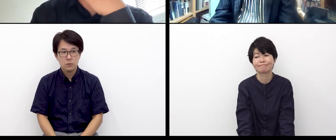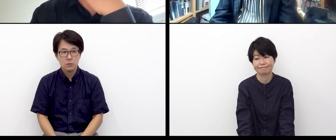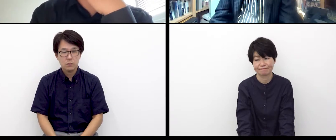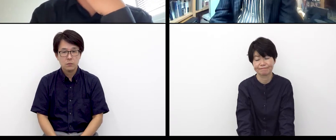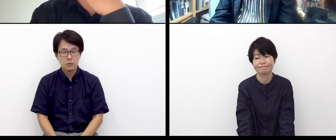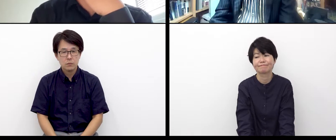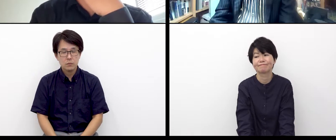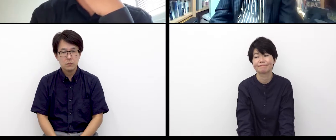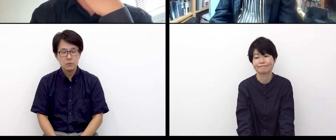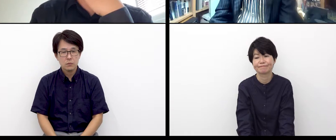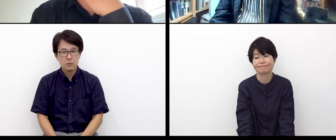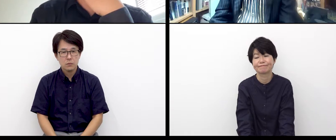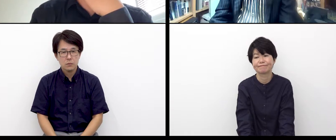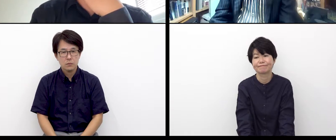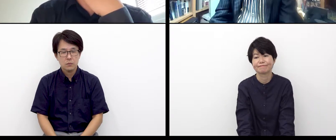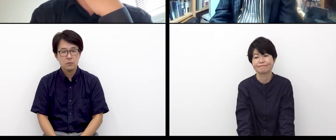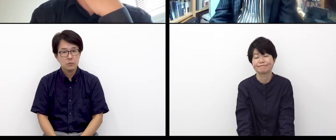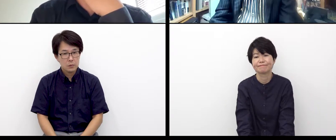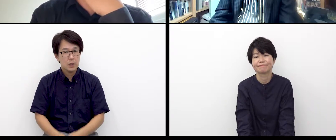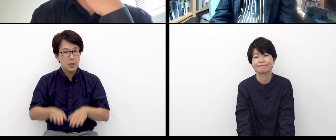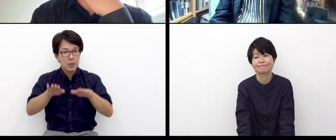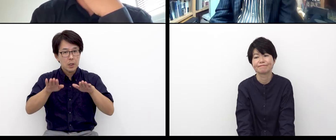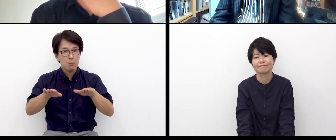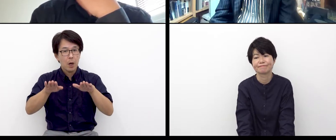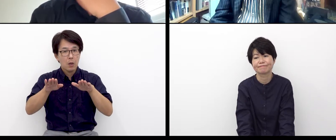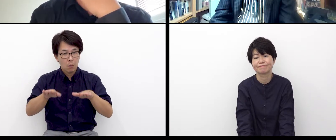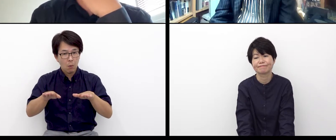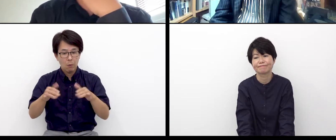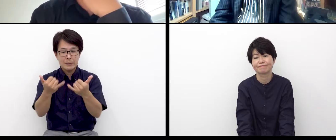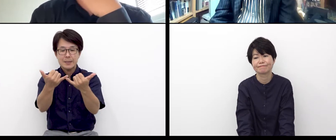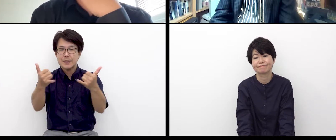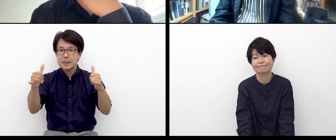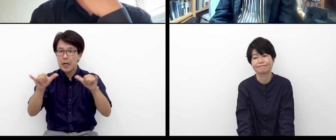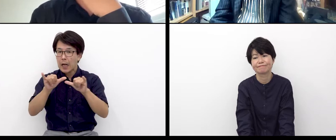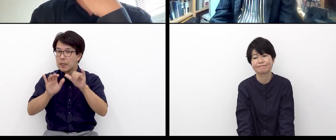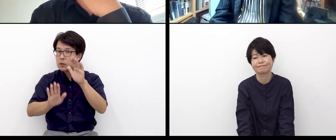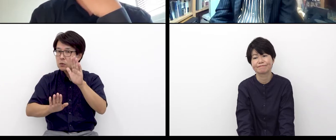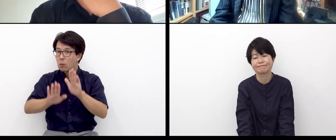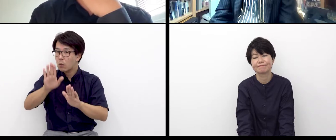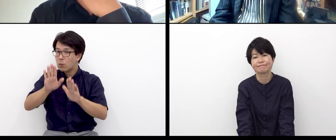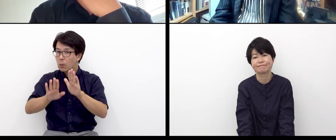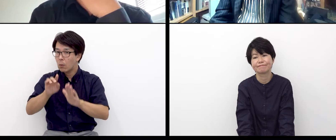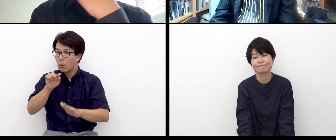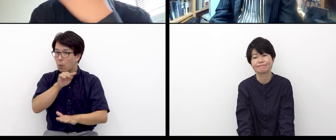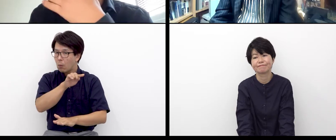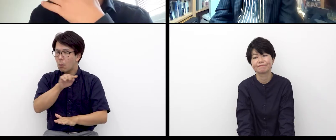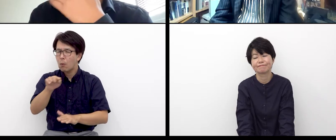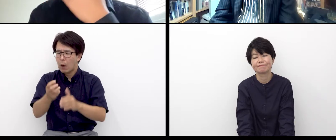well, I wonder how to say… Could we think that